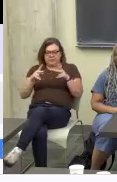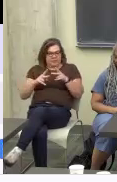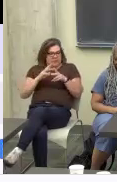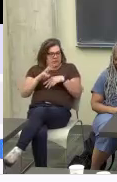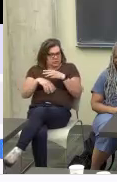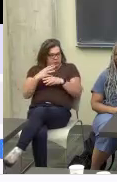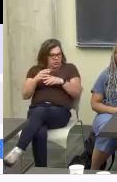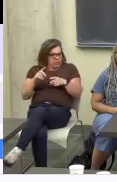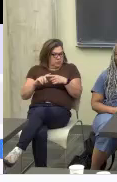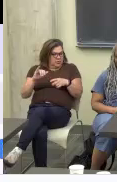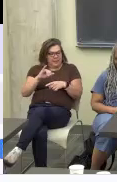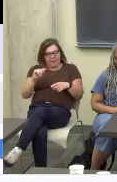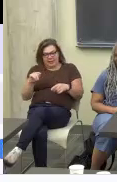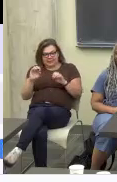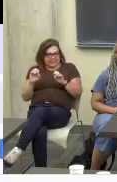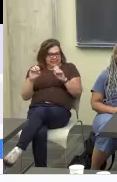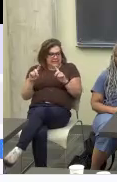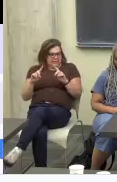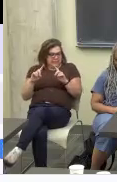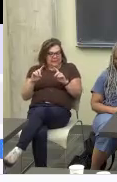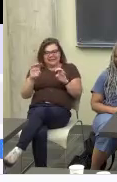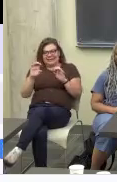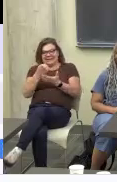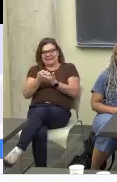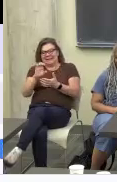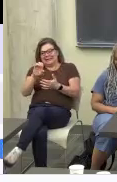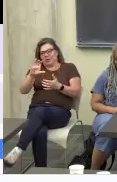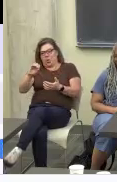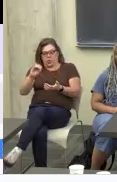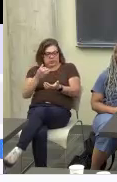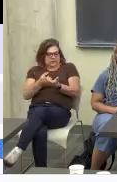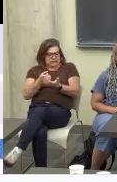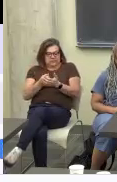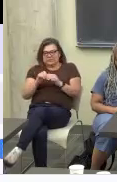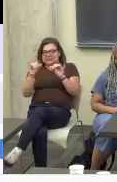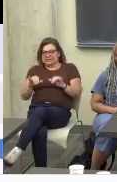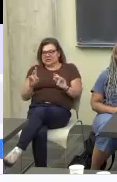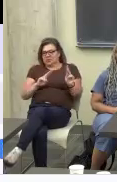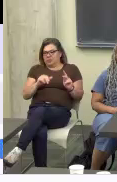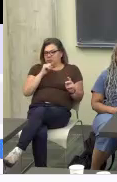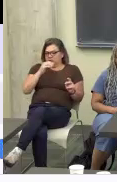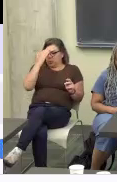and the IT ecosystem where people don't know What they don't know about accessibility.